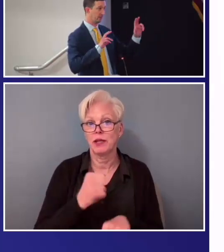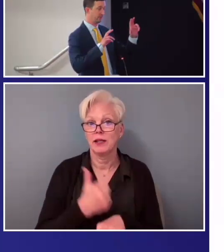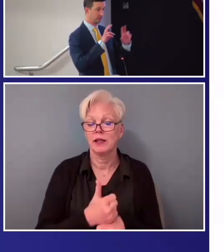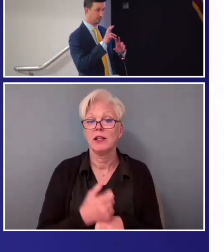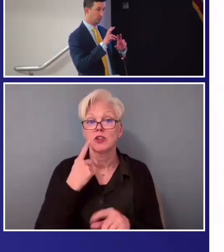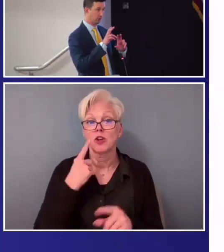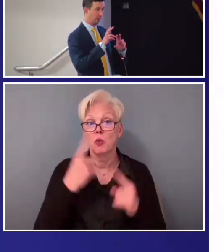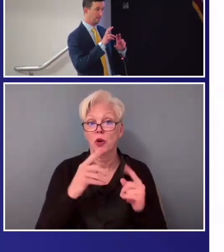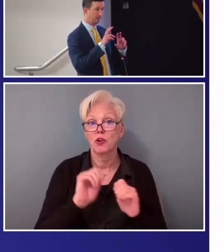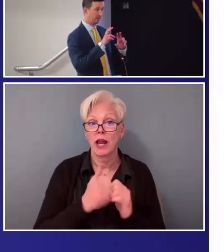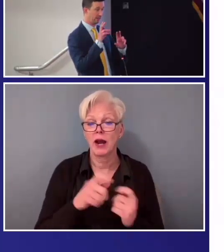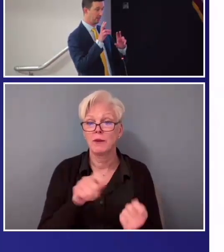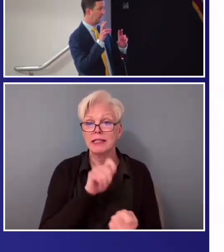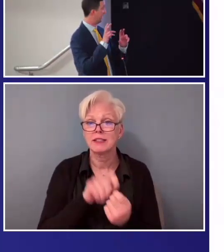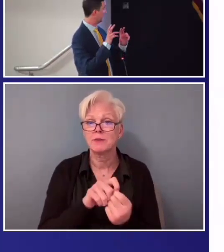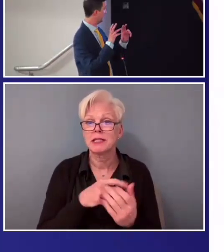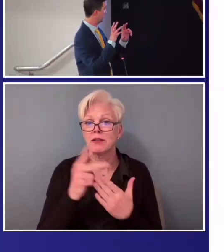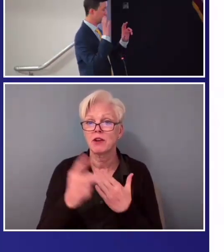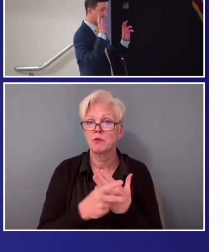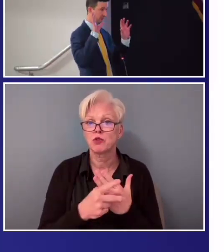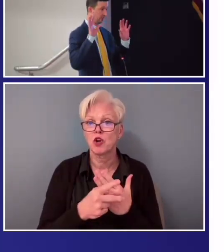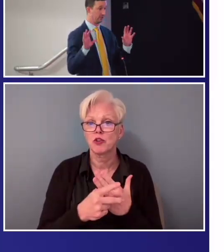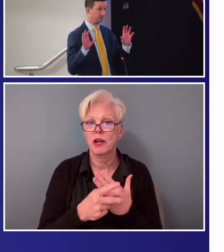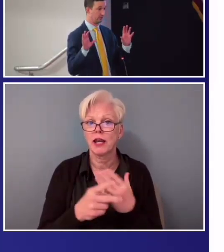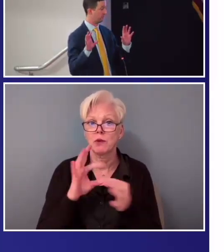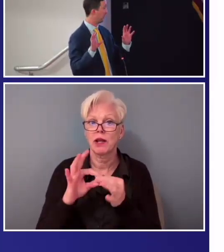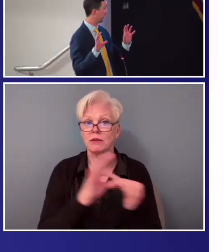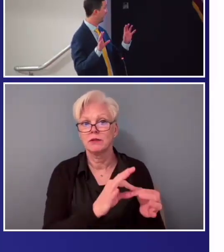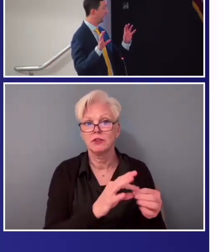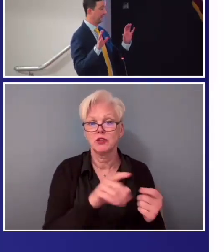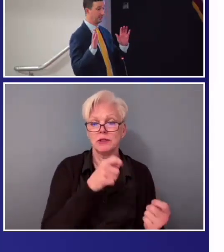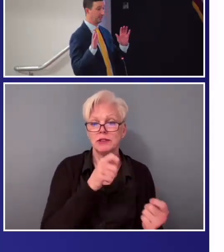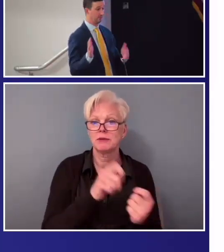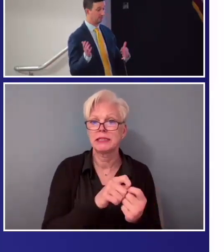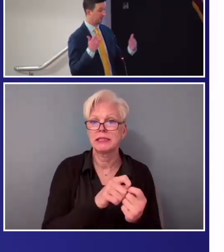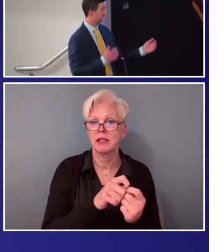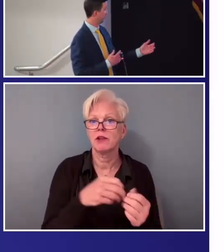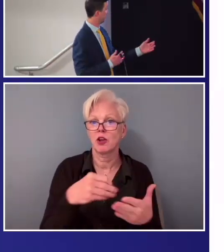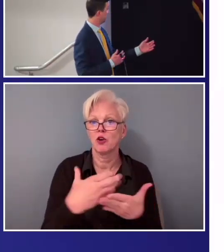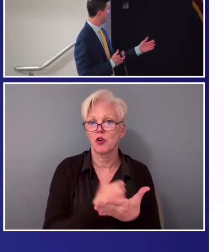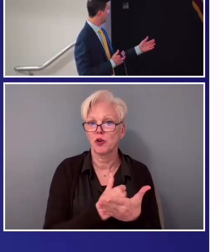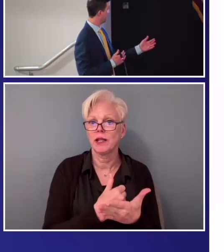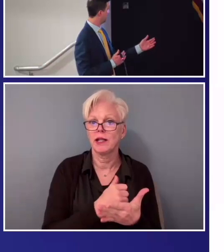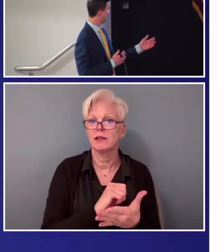specific program get pegged to a specific earnings benchmark? It's based on the first presentation given